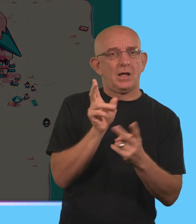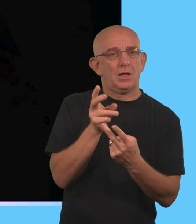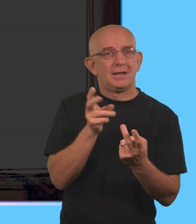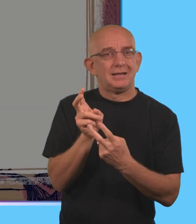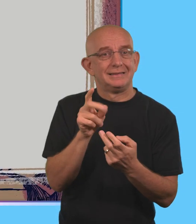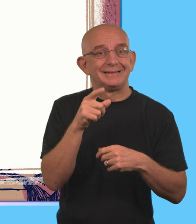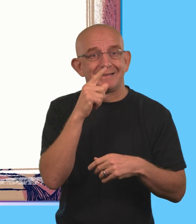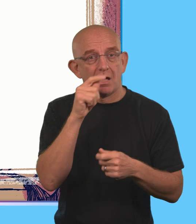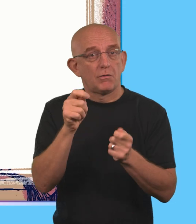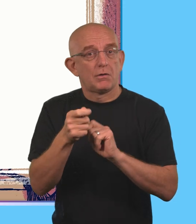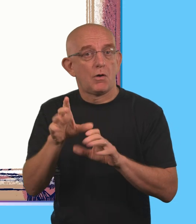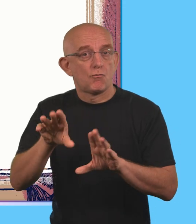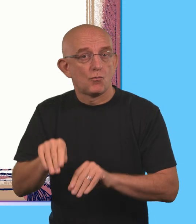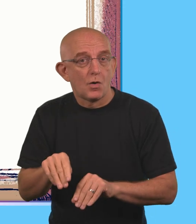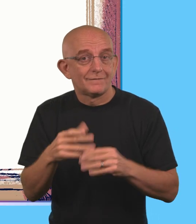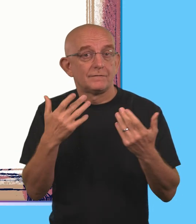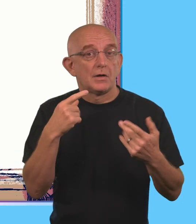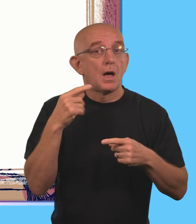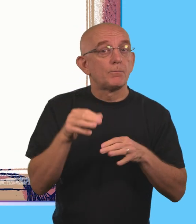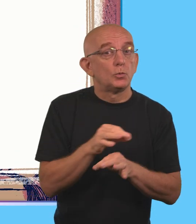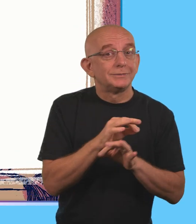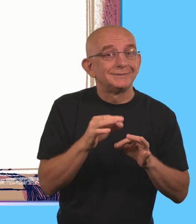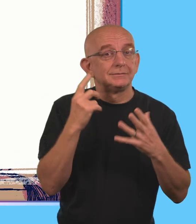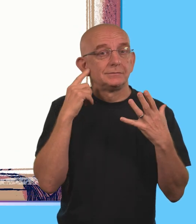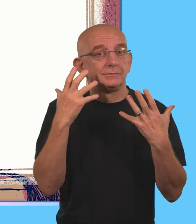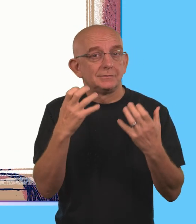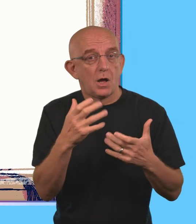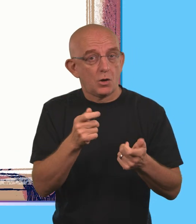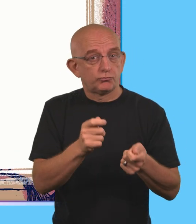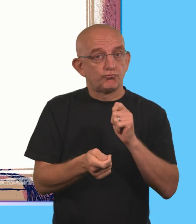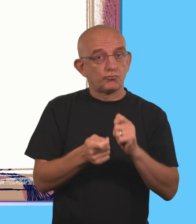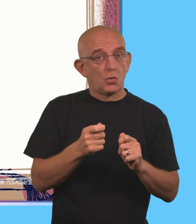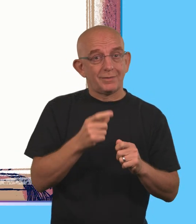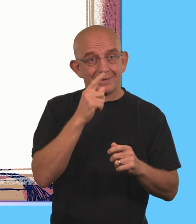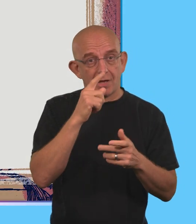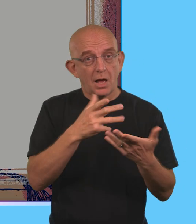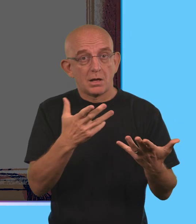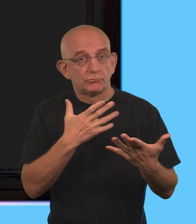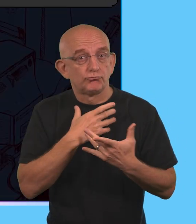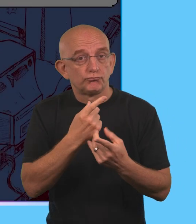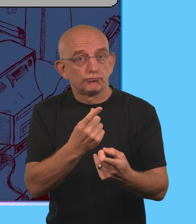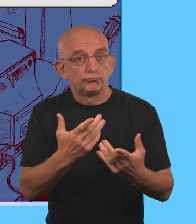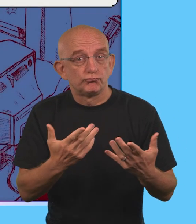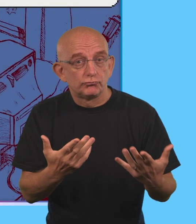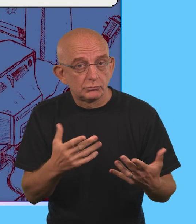The music and ambient sound volume, as well as the sound effect volume, can be adjusted independently.